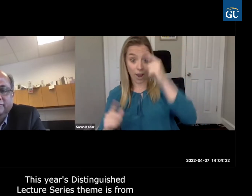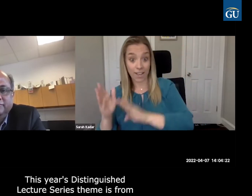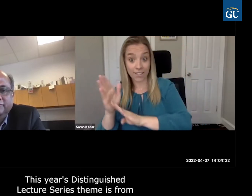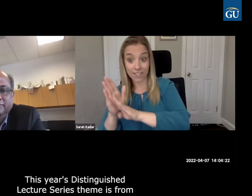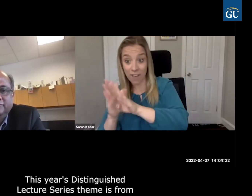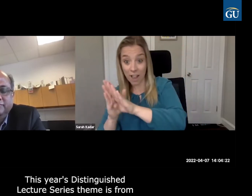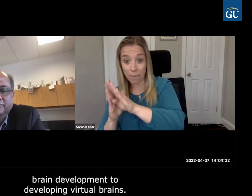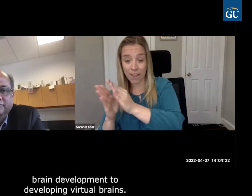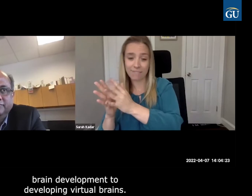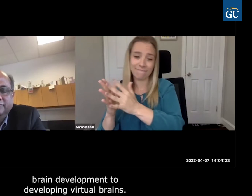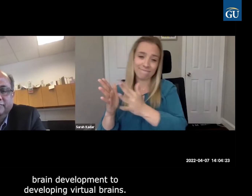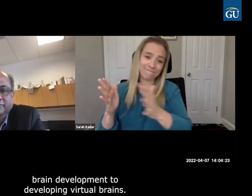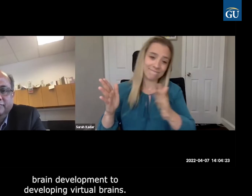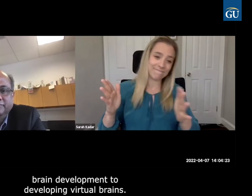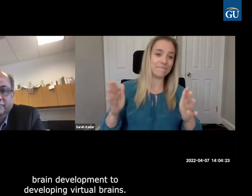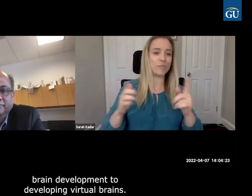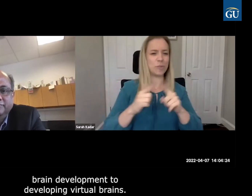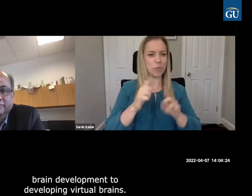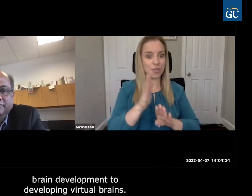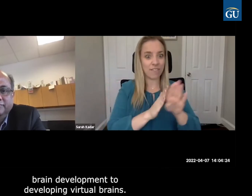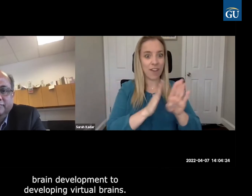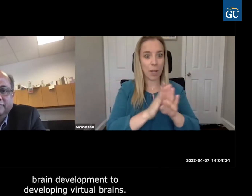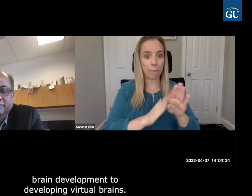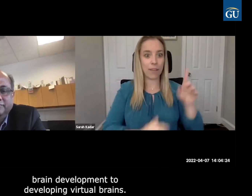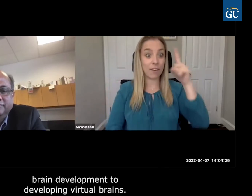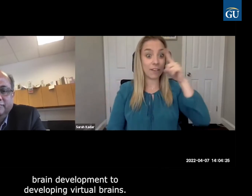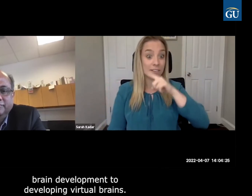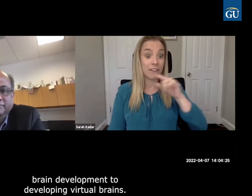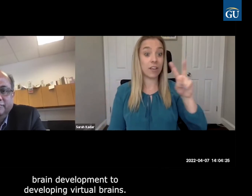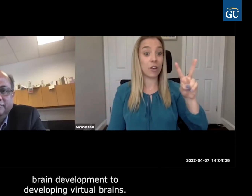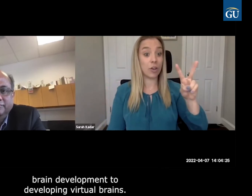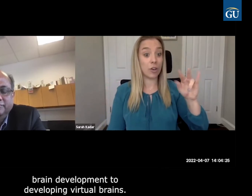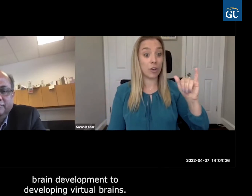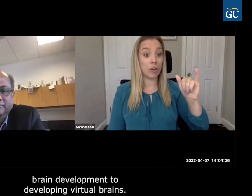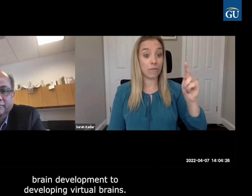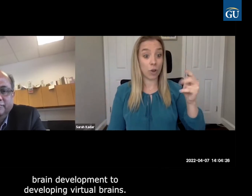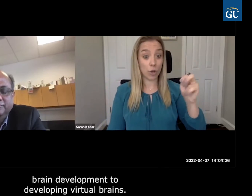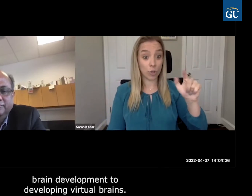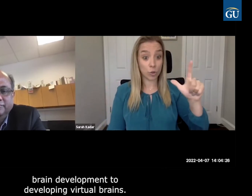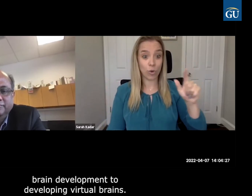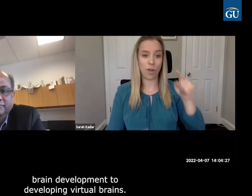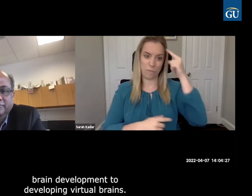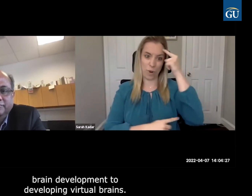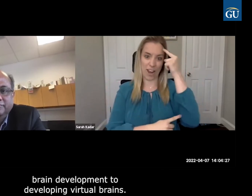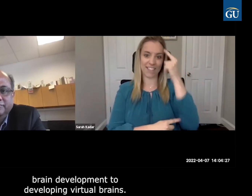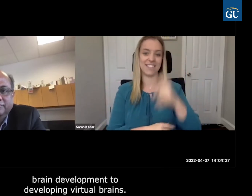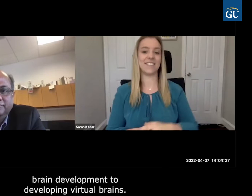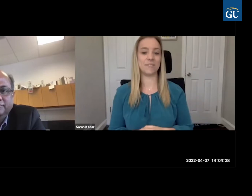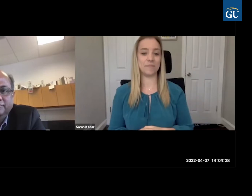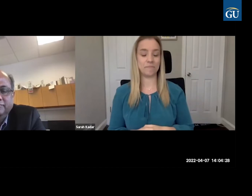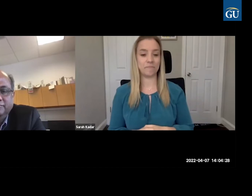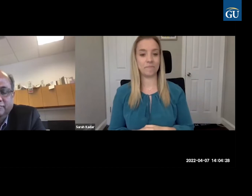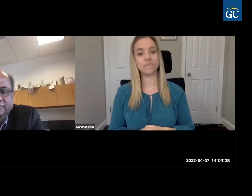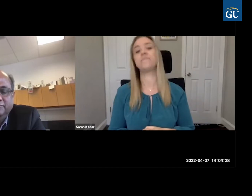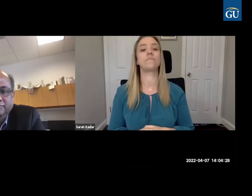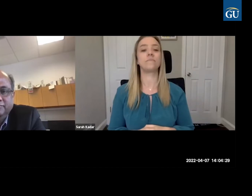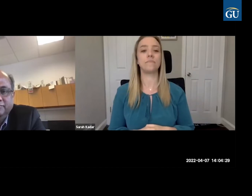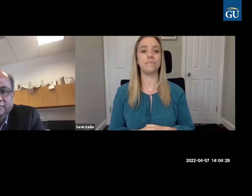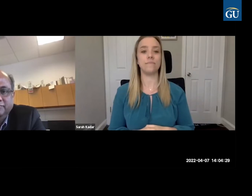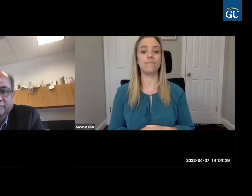is from brain development to developing virtual brains